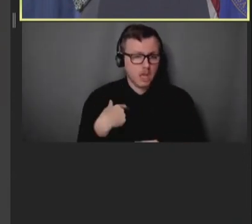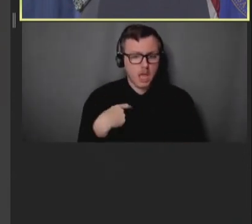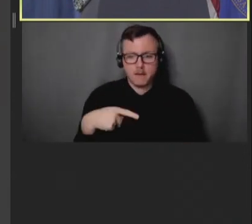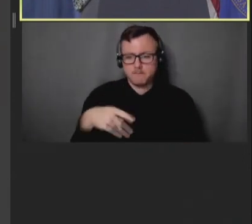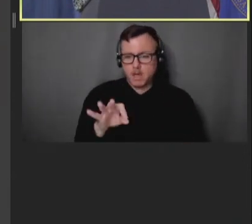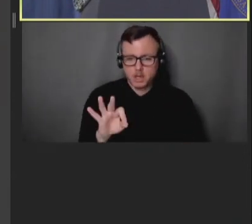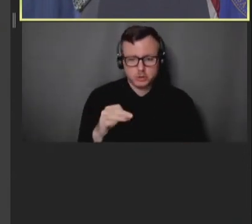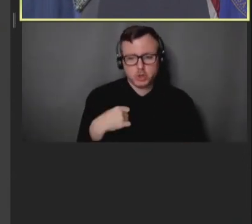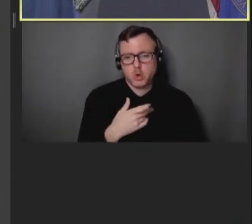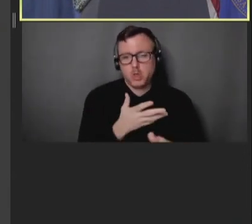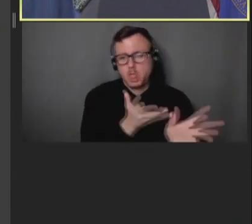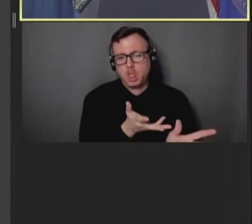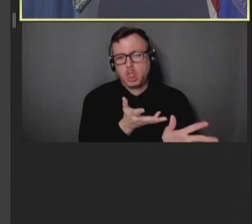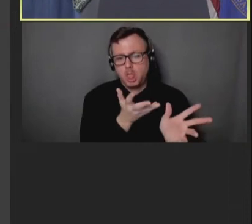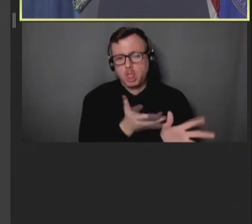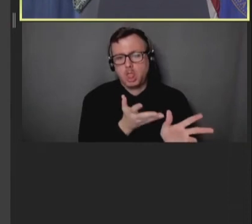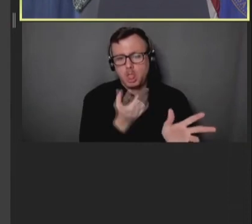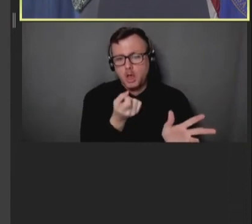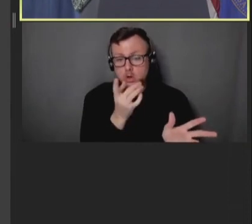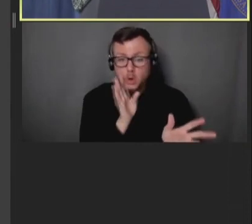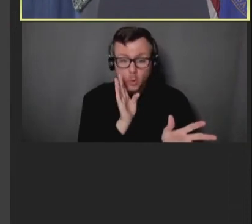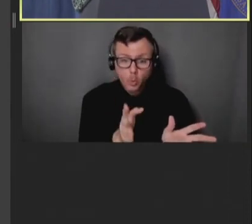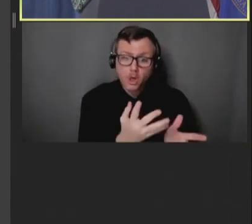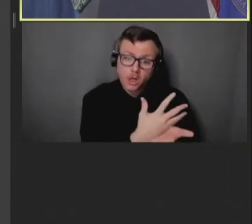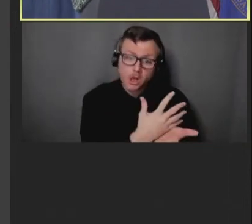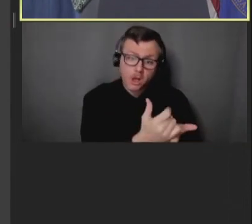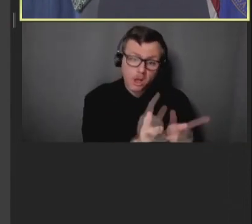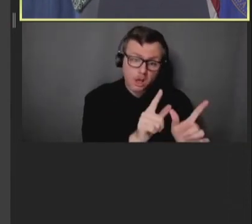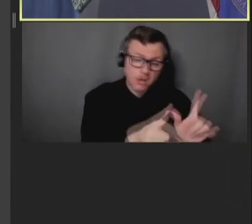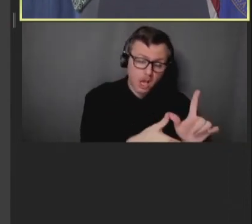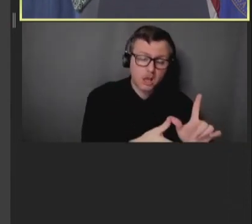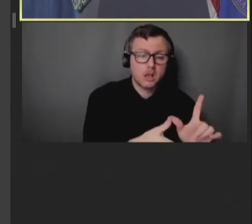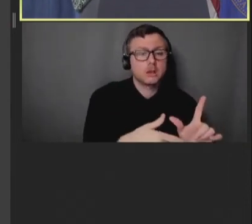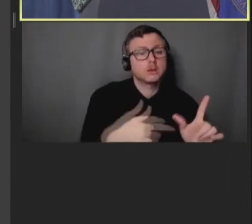that were going to expire, and we were one of the few places that could store them,